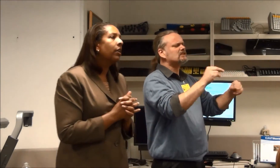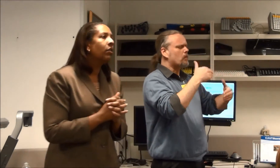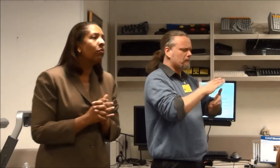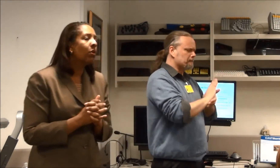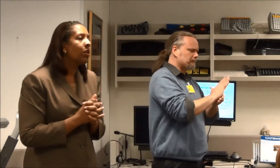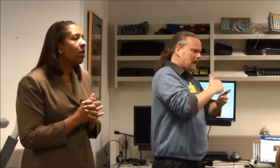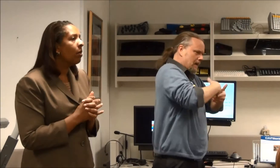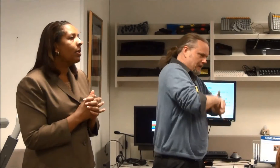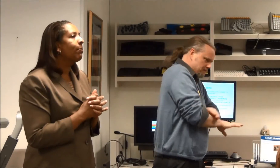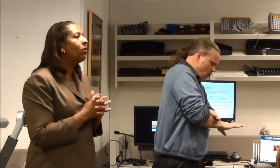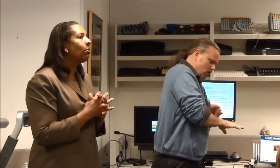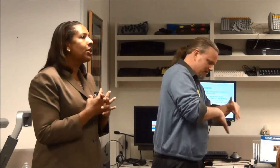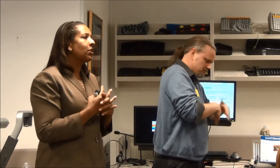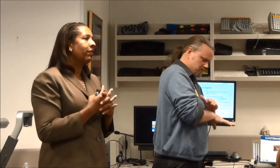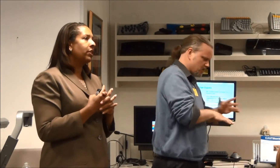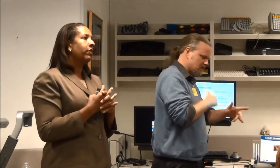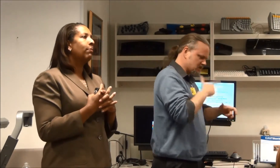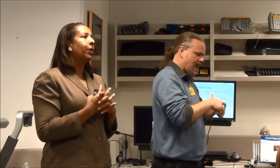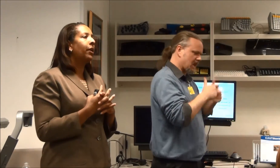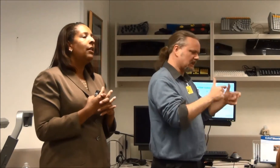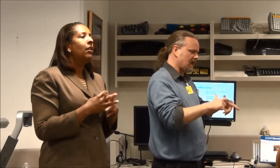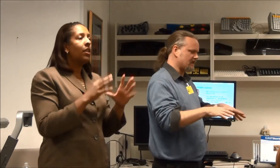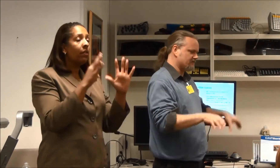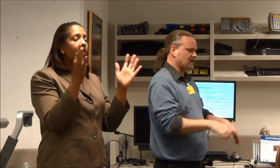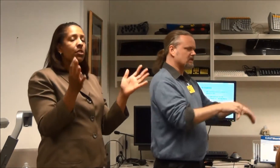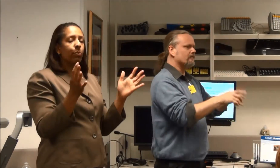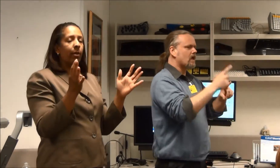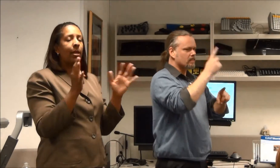No, we wouldn't call being born a major life activity, but think of it this way.